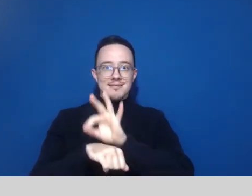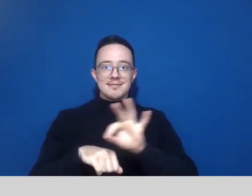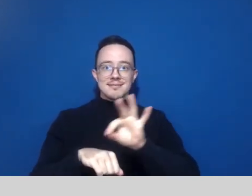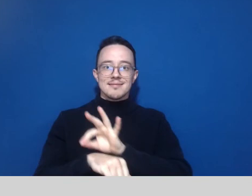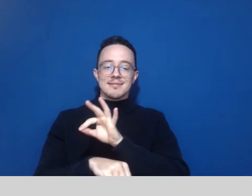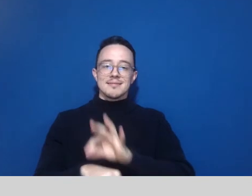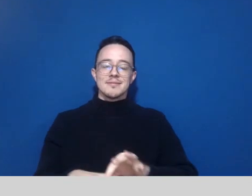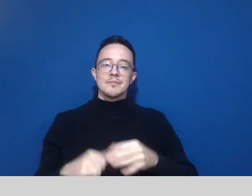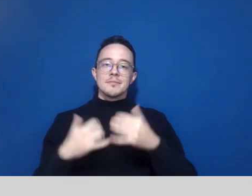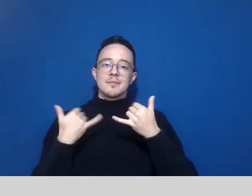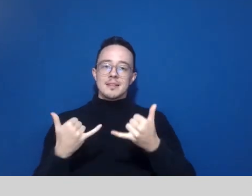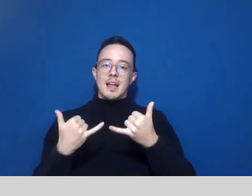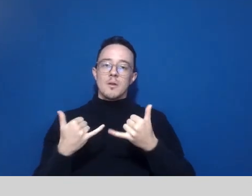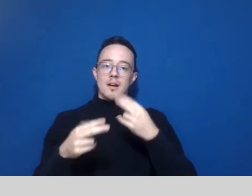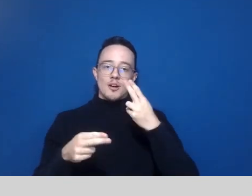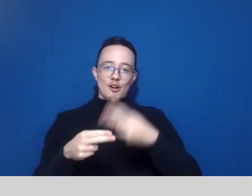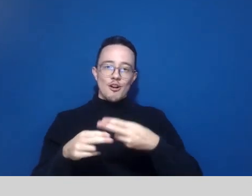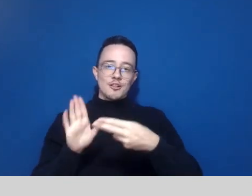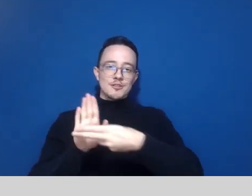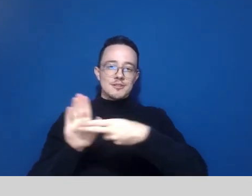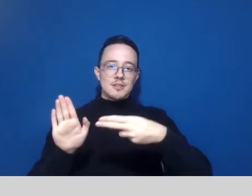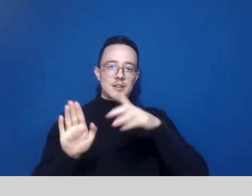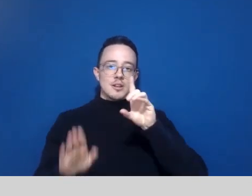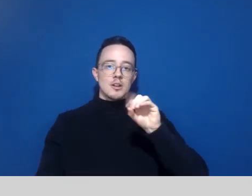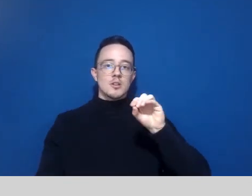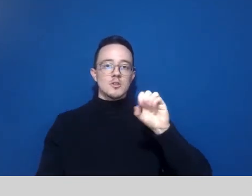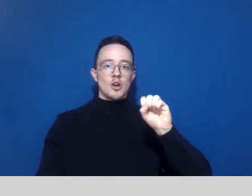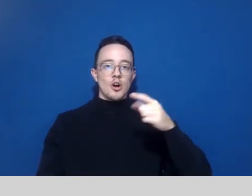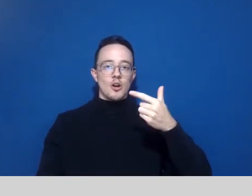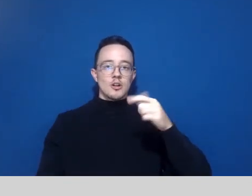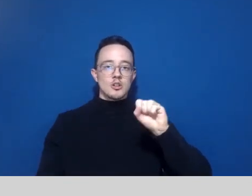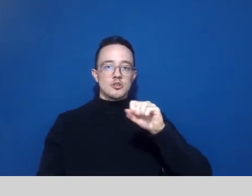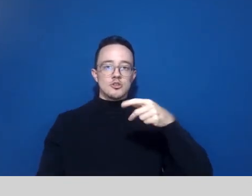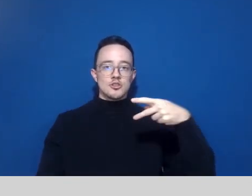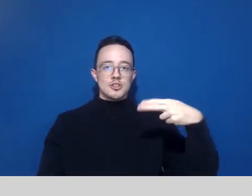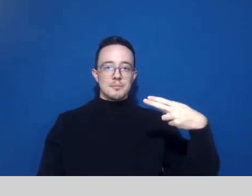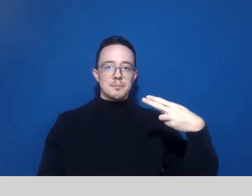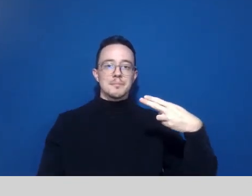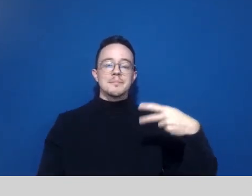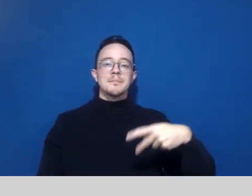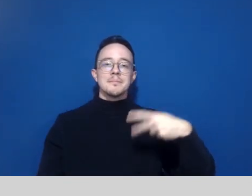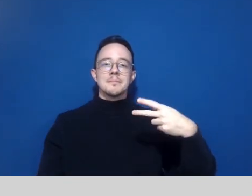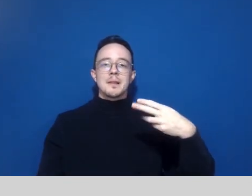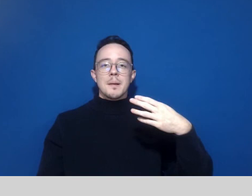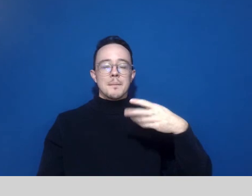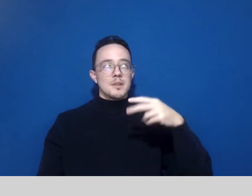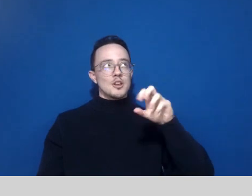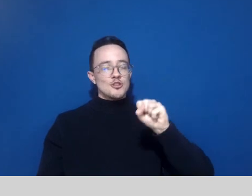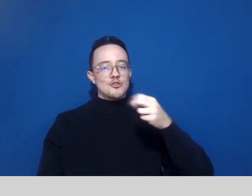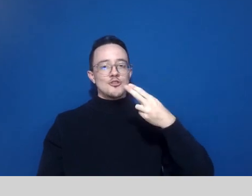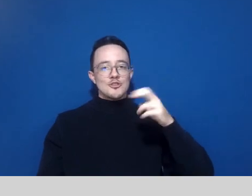because Stephen Wolfram's search engine is called Wolfram Alpha. So I figured Dog Sheep Beta was definitely the appropriate name for it.